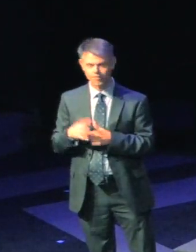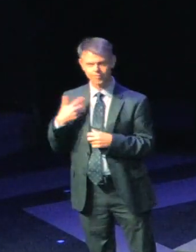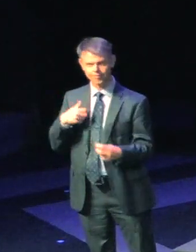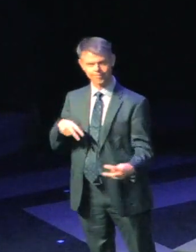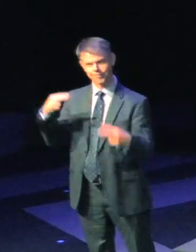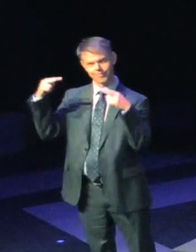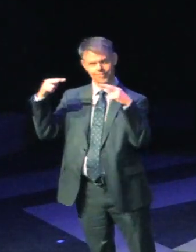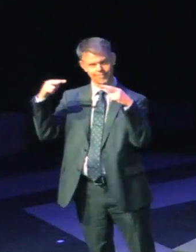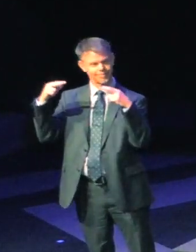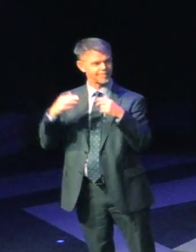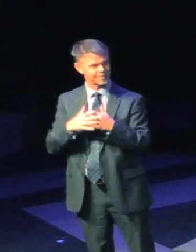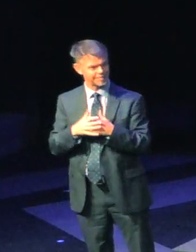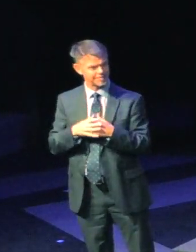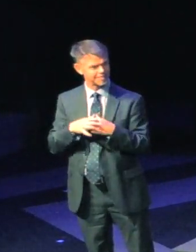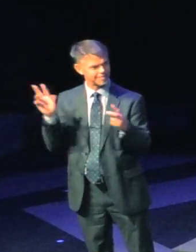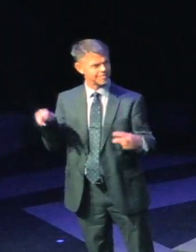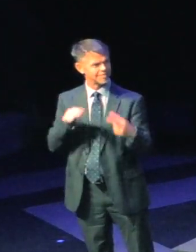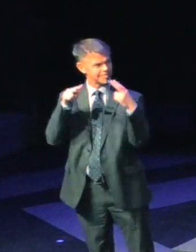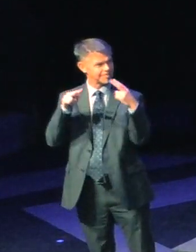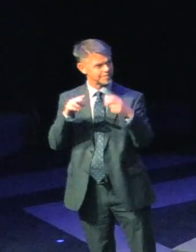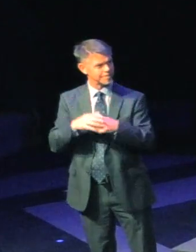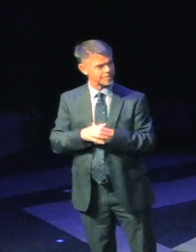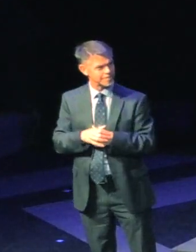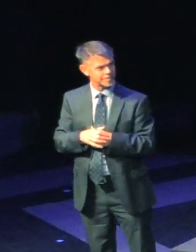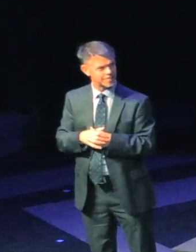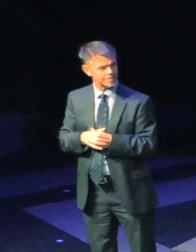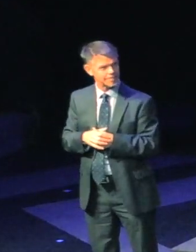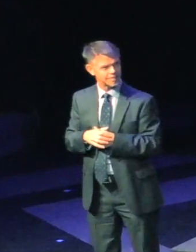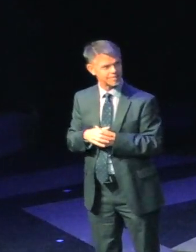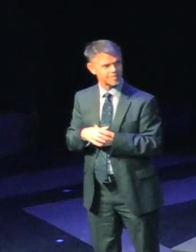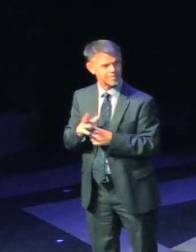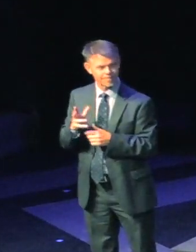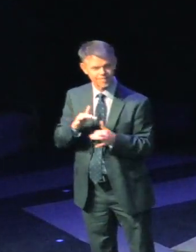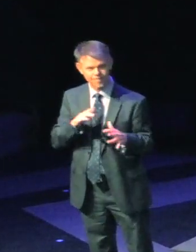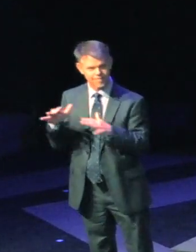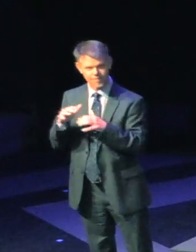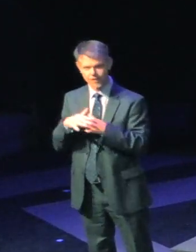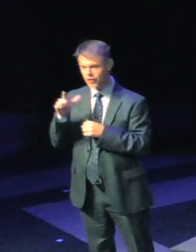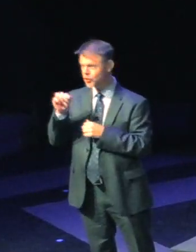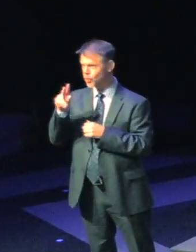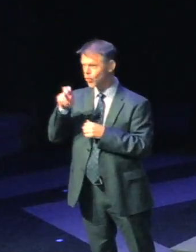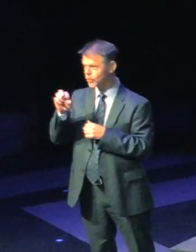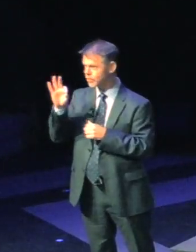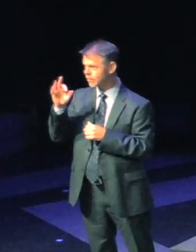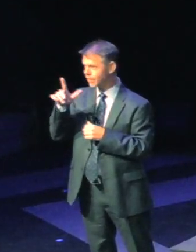he looked at me this is m in the middle of George Floyd and all of that and I'm from Charleston and